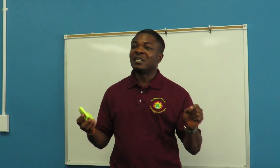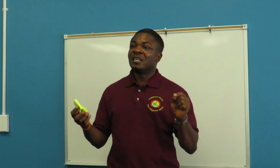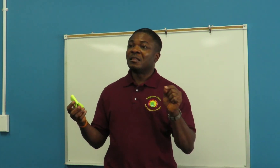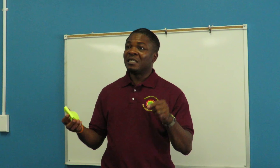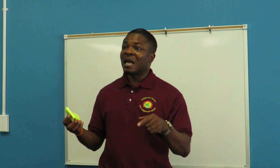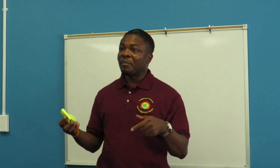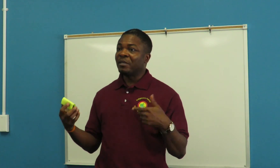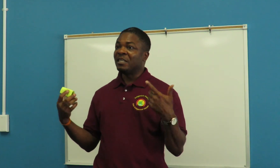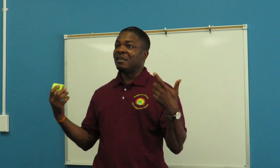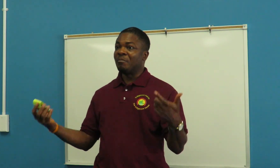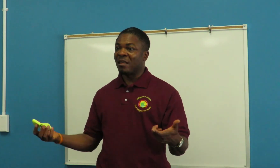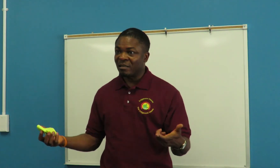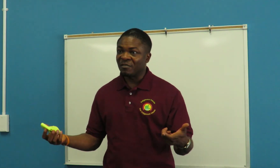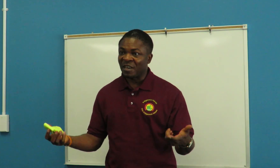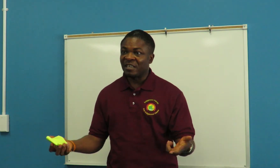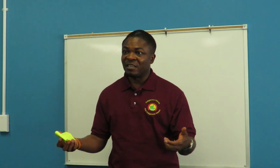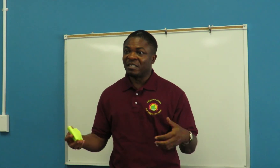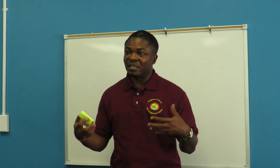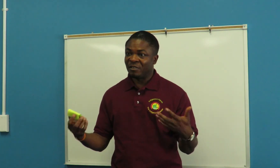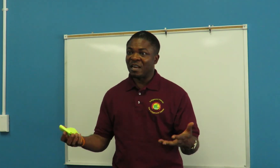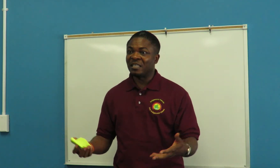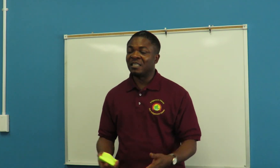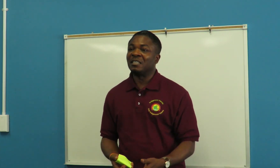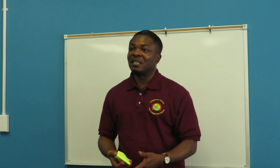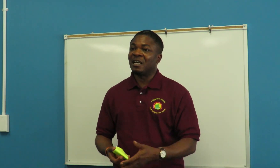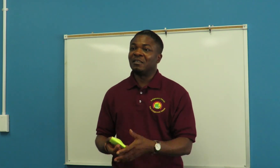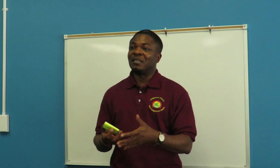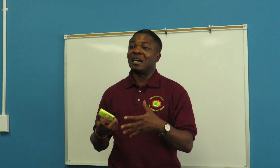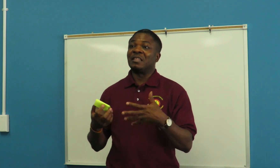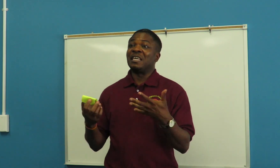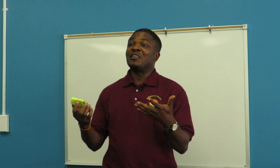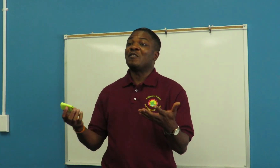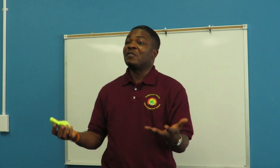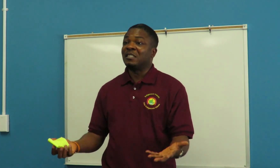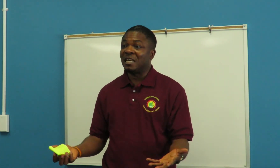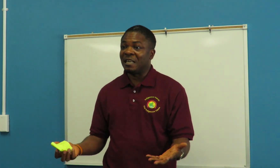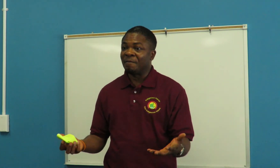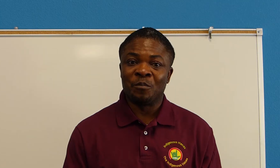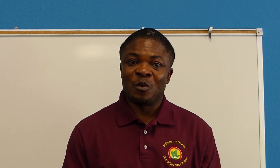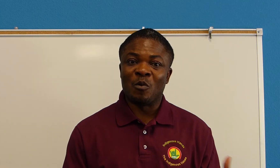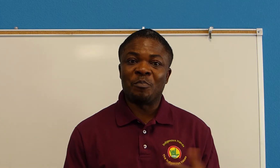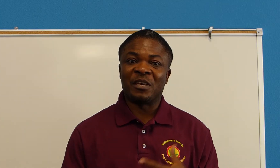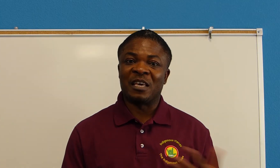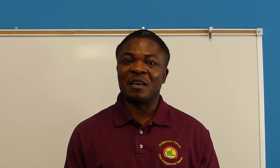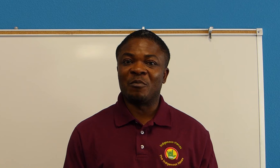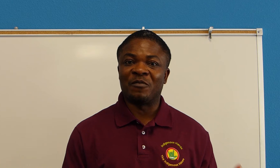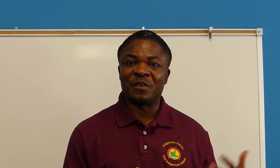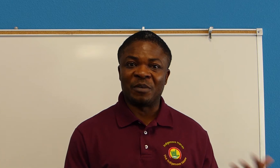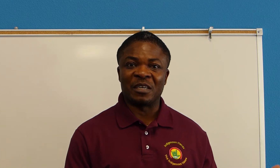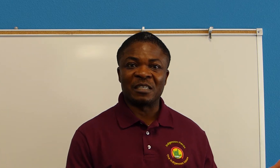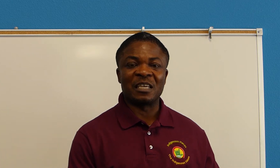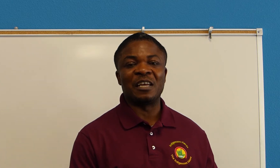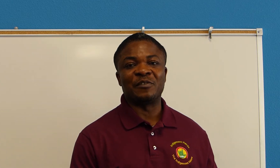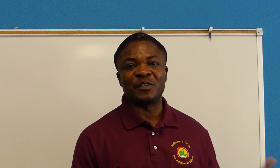this happened in Martha's Vineyard in the United States and at the end of the day what became of American Sign Language today